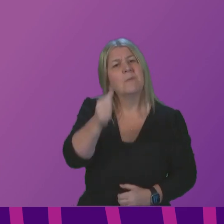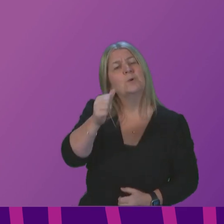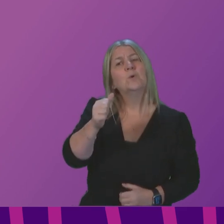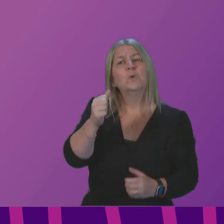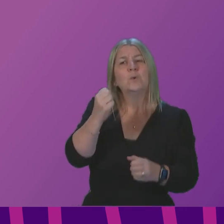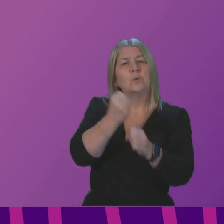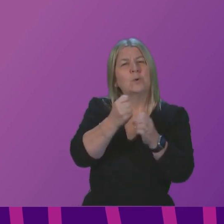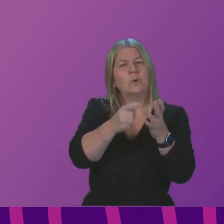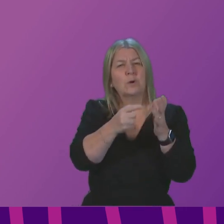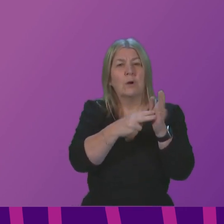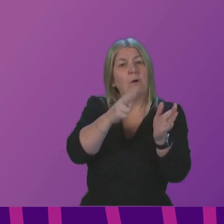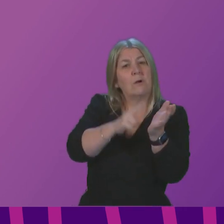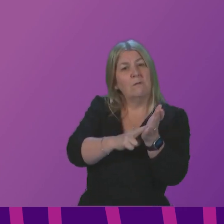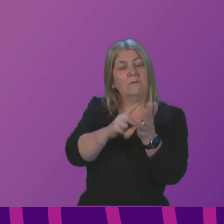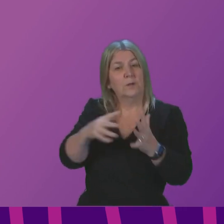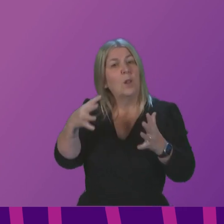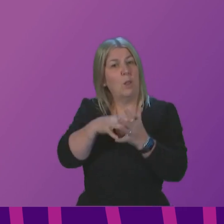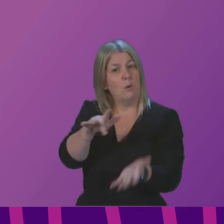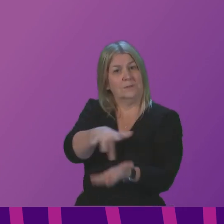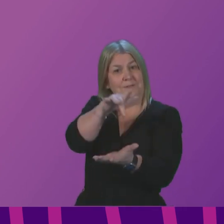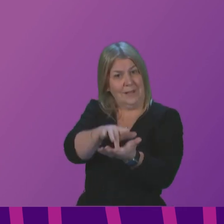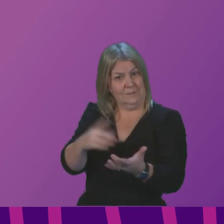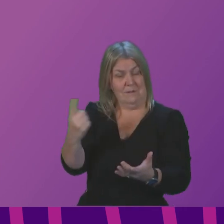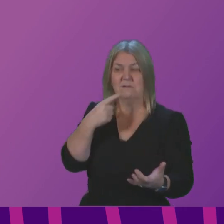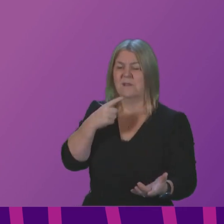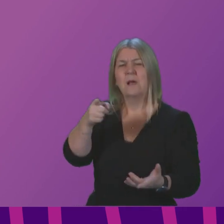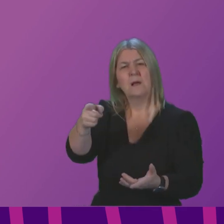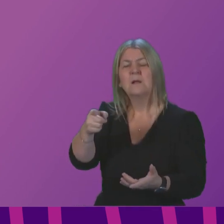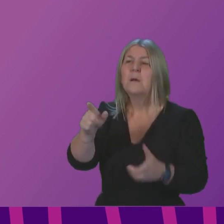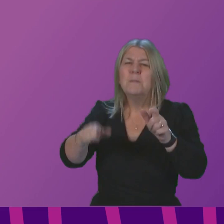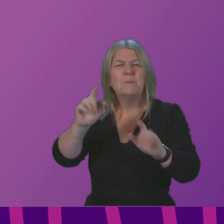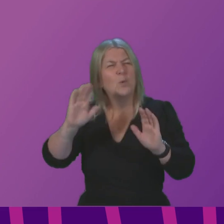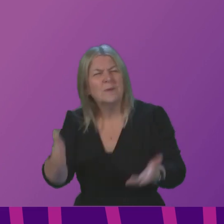“For the ... most vulnerable in our society—those with no literacy, no English, no family or